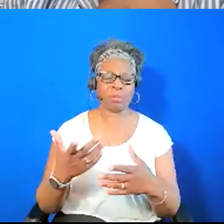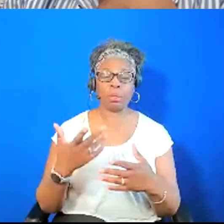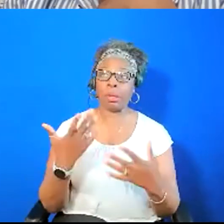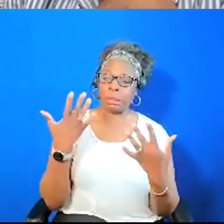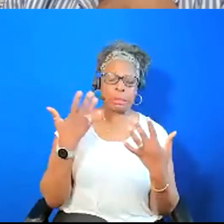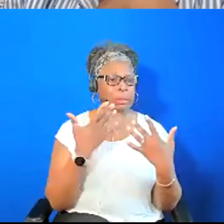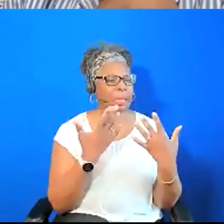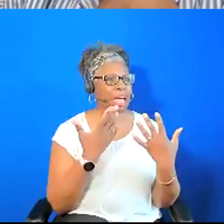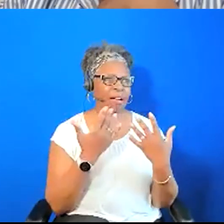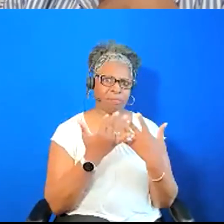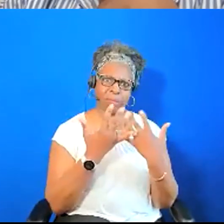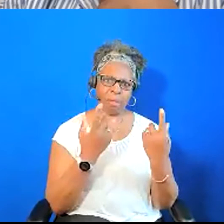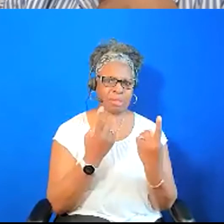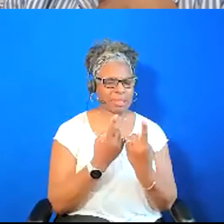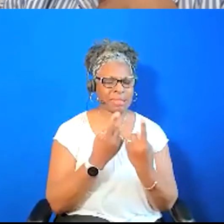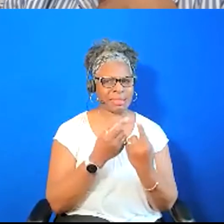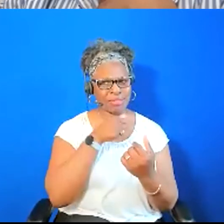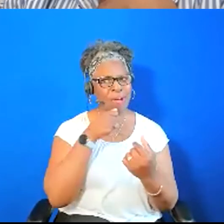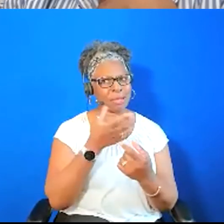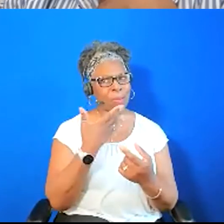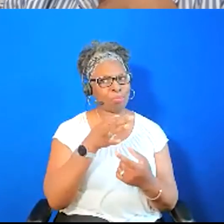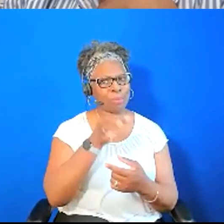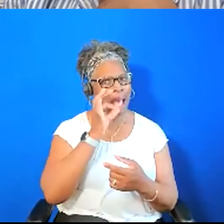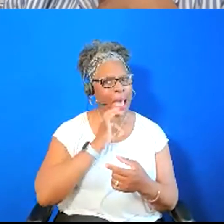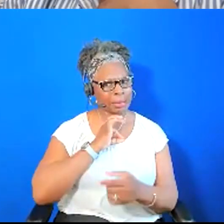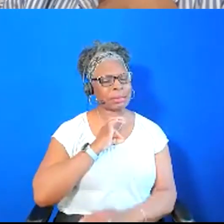it's nice you ask, because I think this is something that is rare.